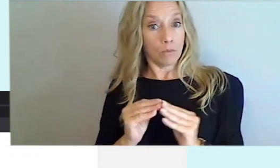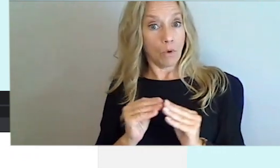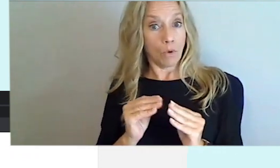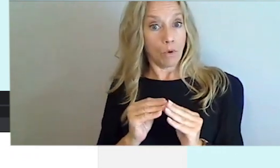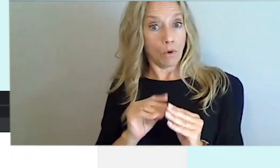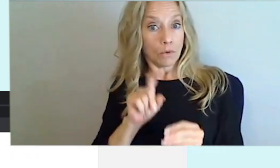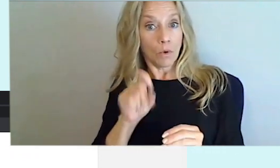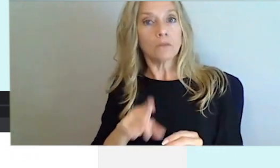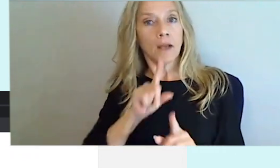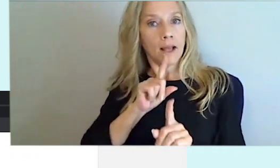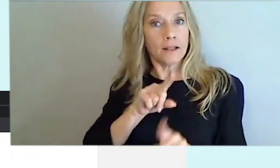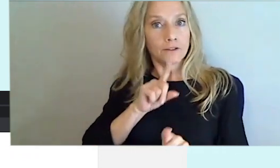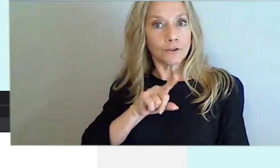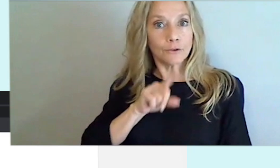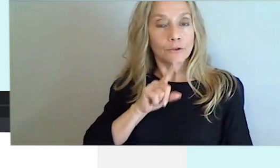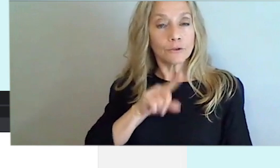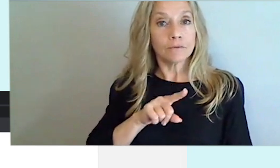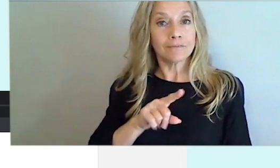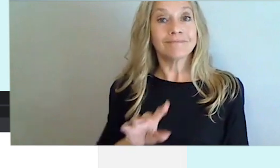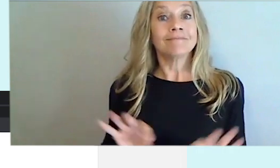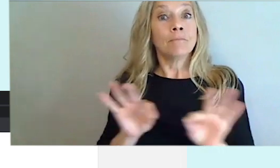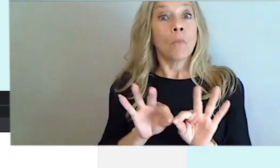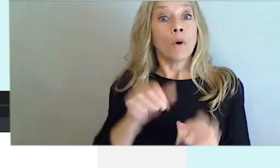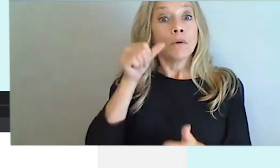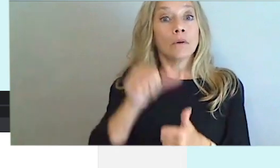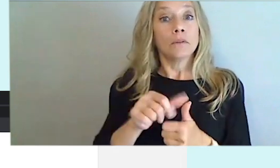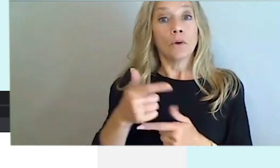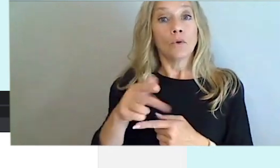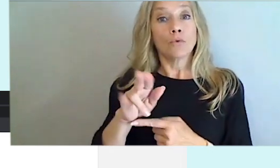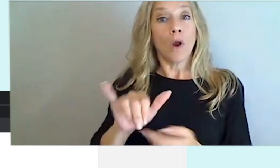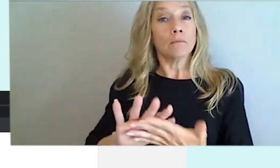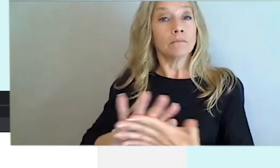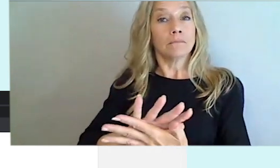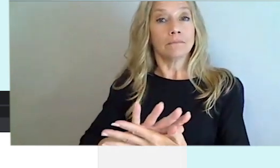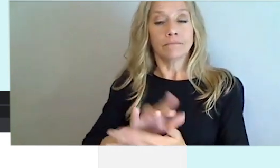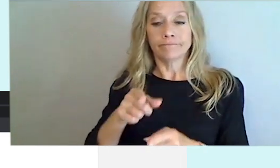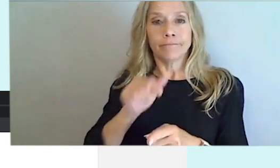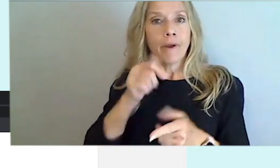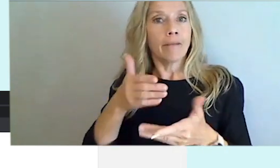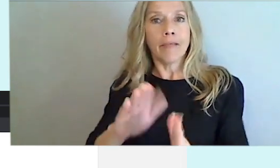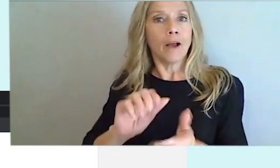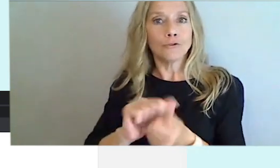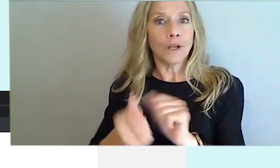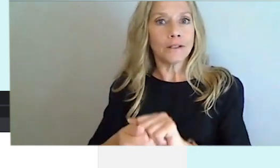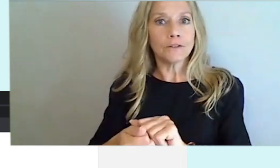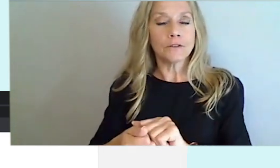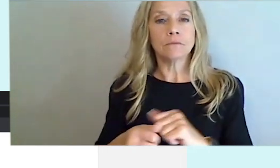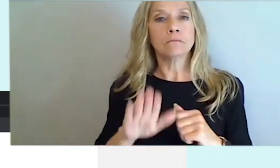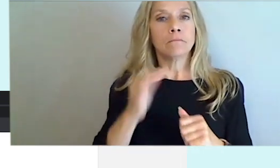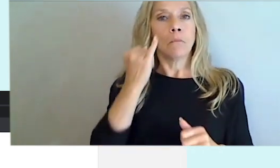Remember, information in gray can't be changed. If you no longer work at the employer on file,